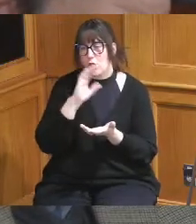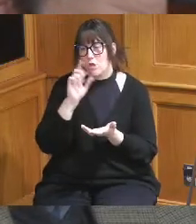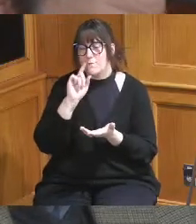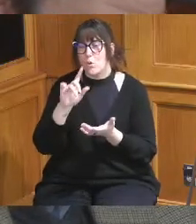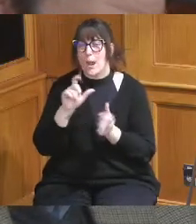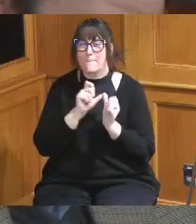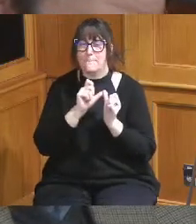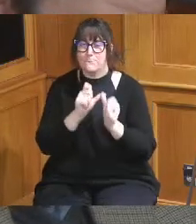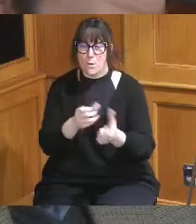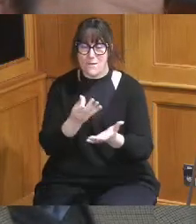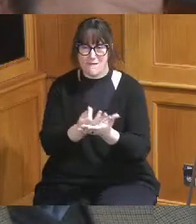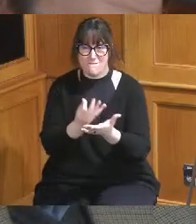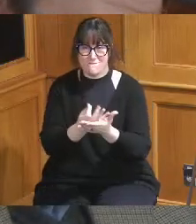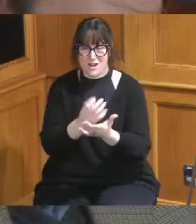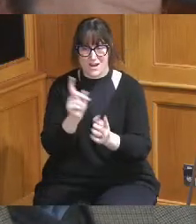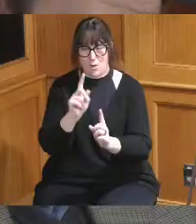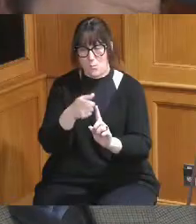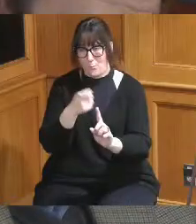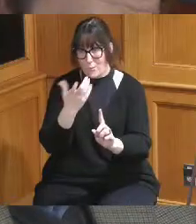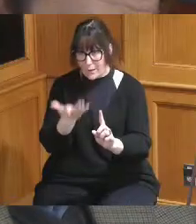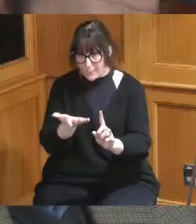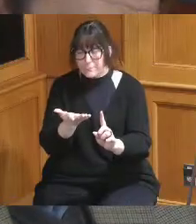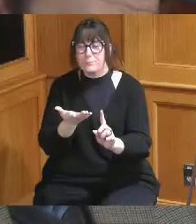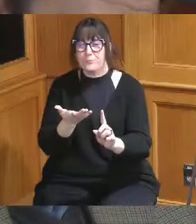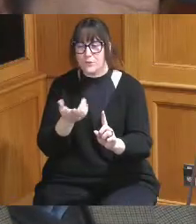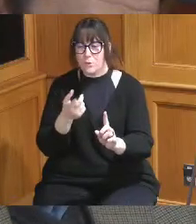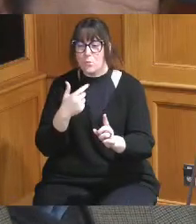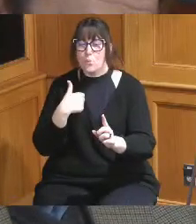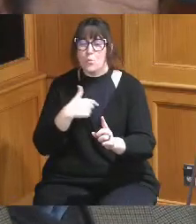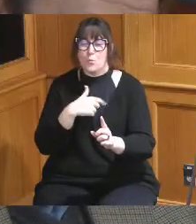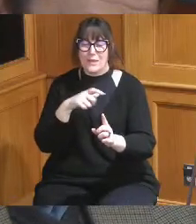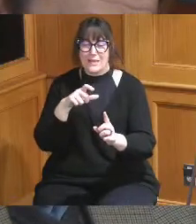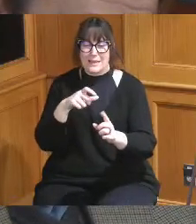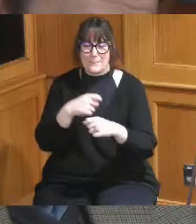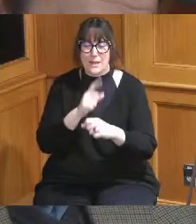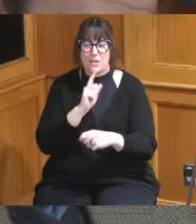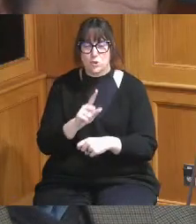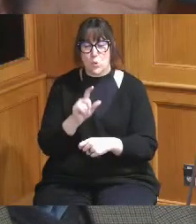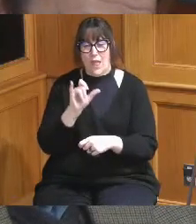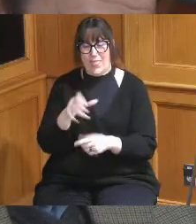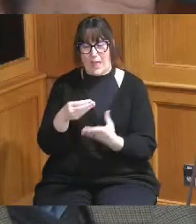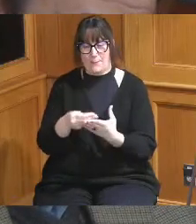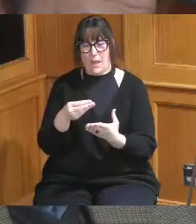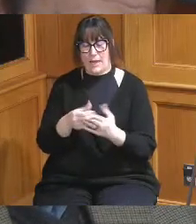all those kind of things is that we want to make sure that we are stretching the dollar as long as